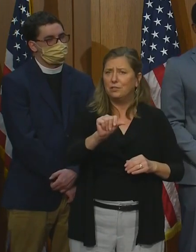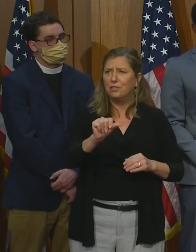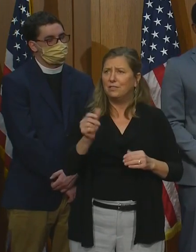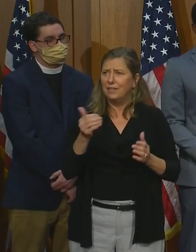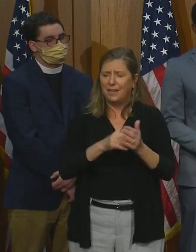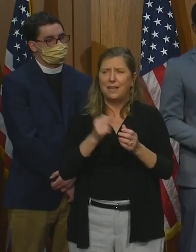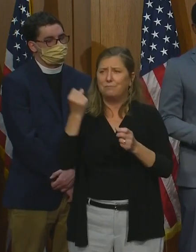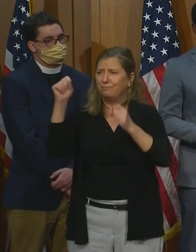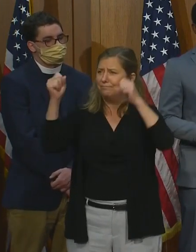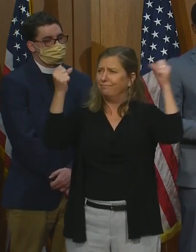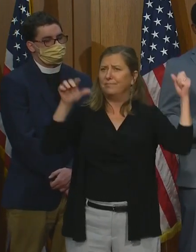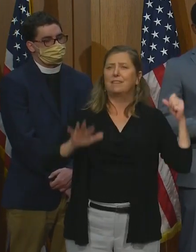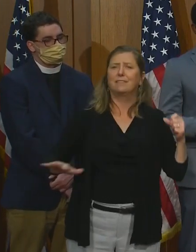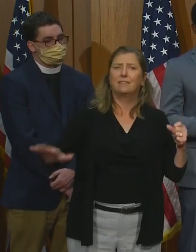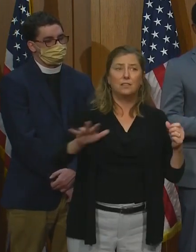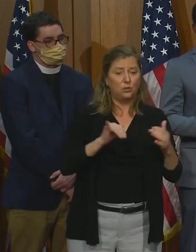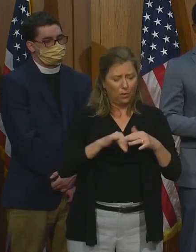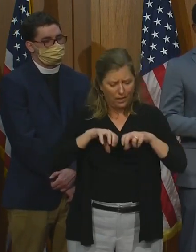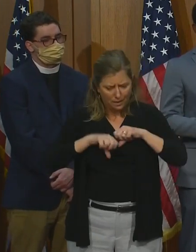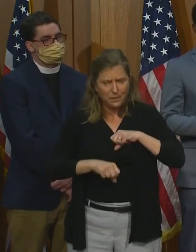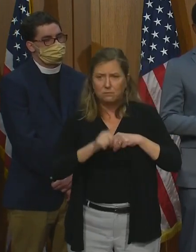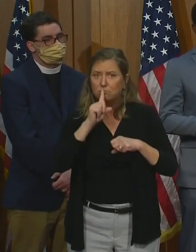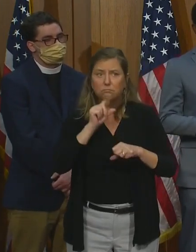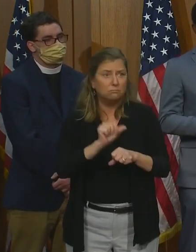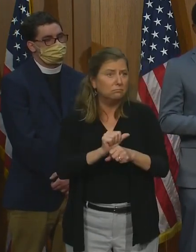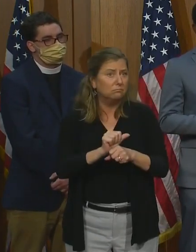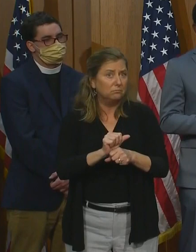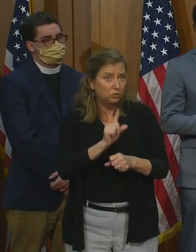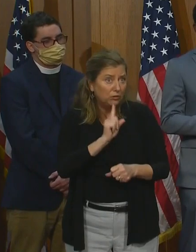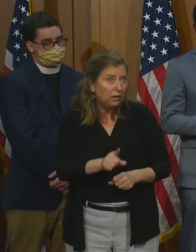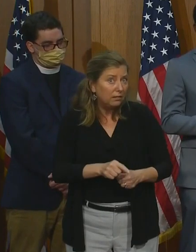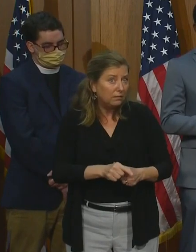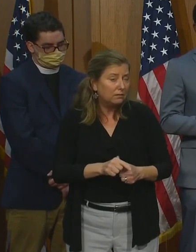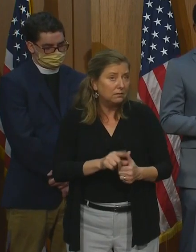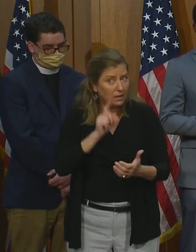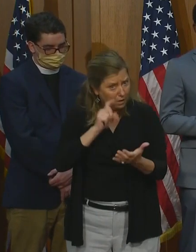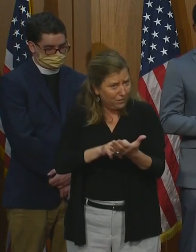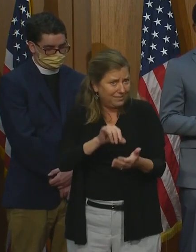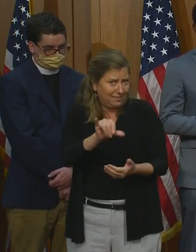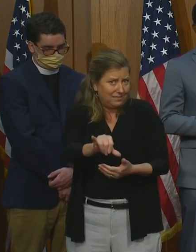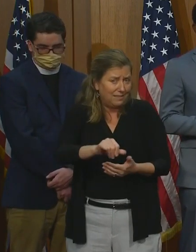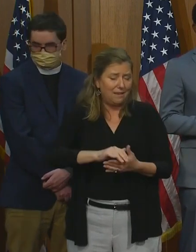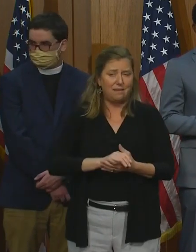OTHER CITIES AND TOWNS ACROSS